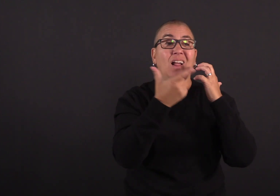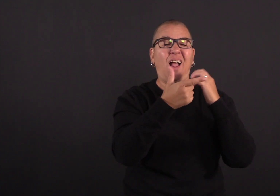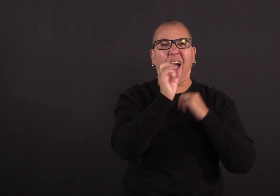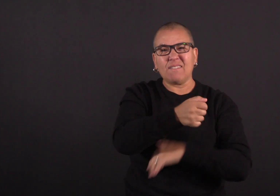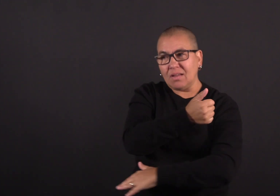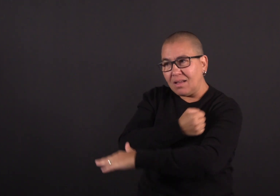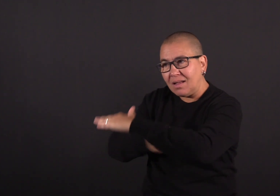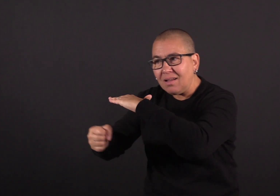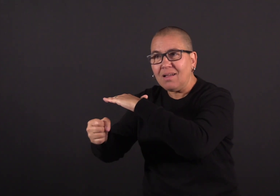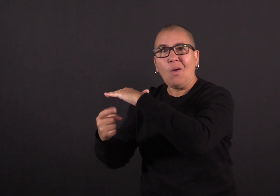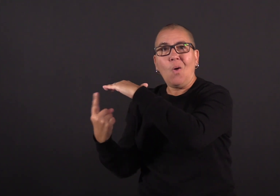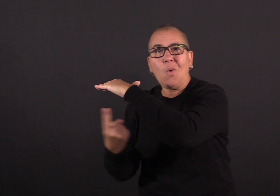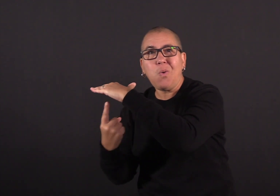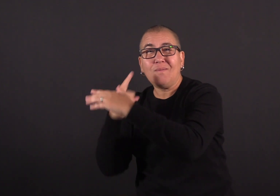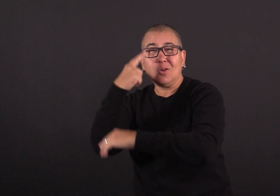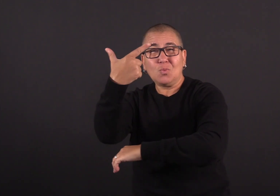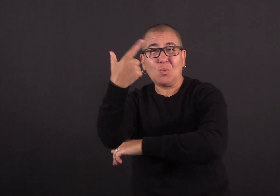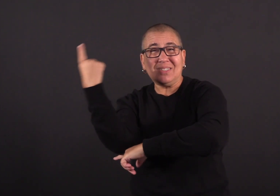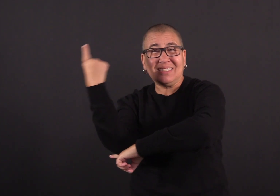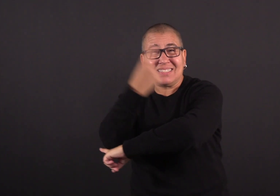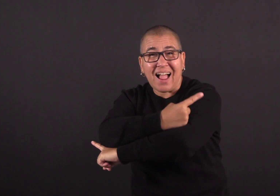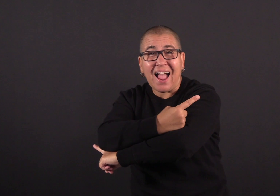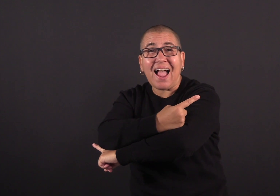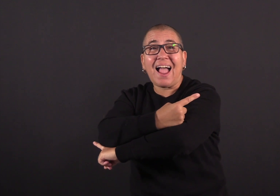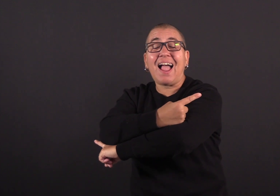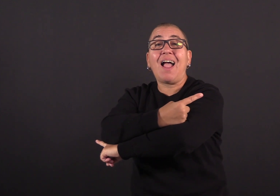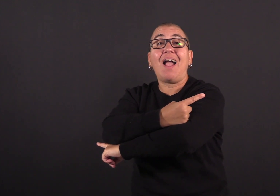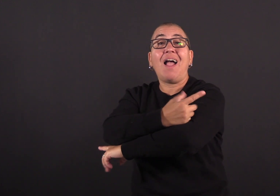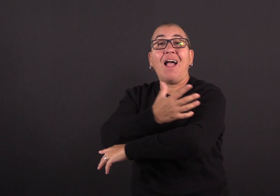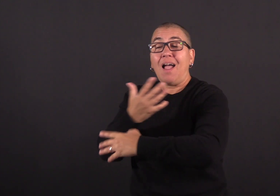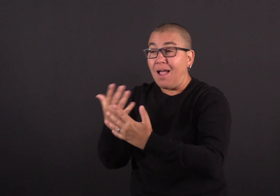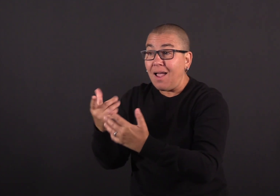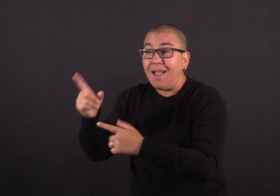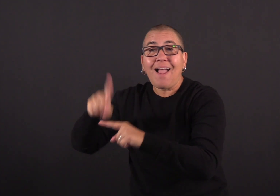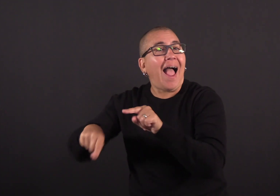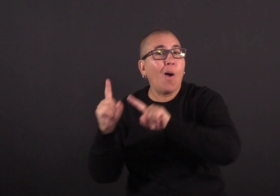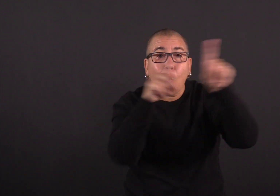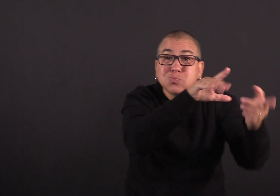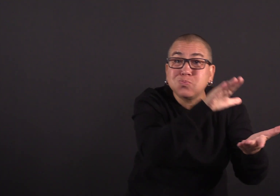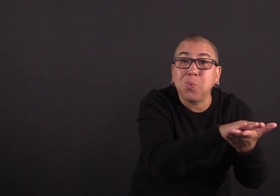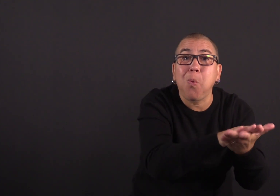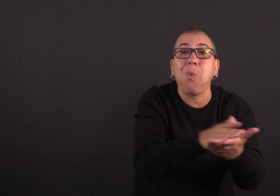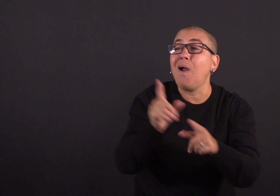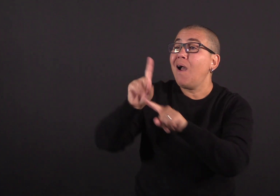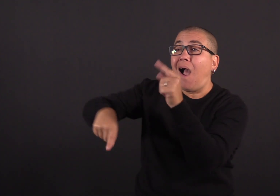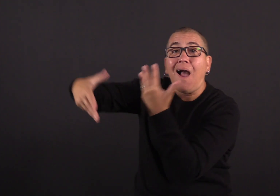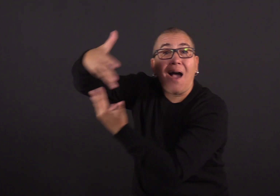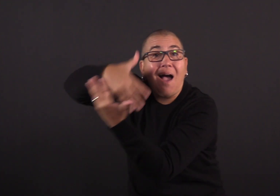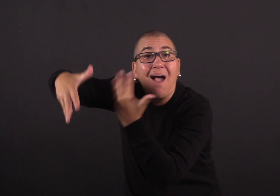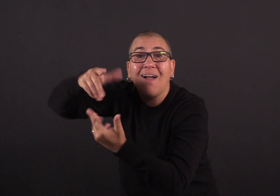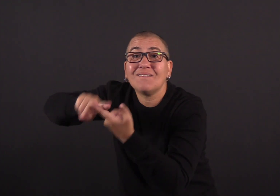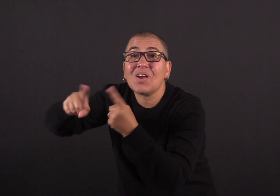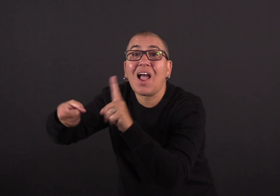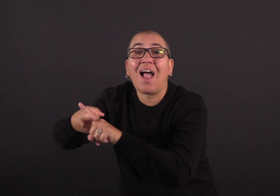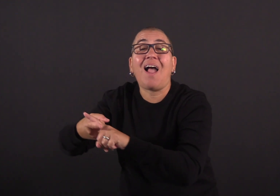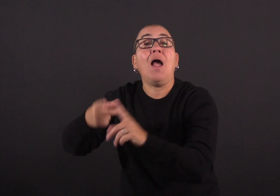and their community from dangerous diseases, but can also protect the family’s lifestyle.